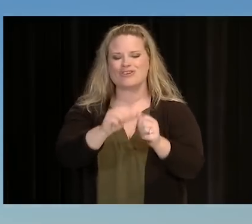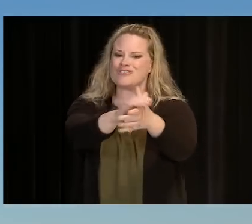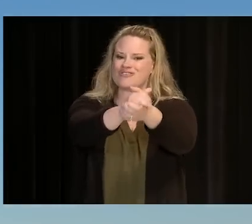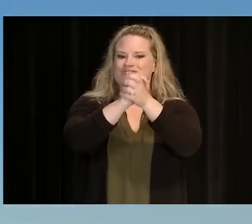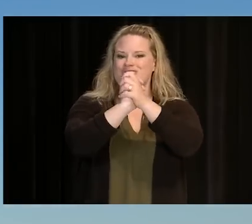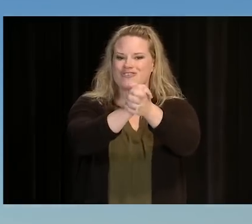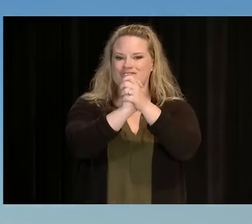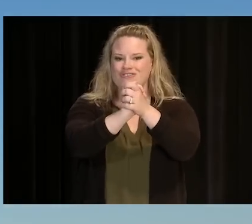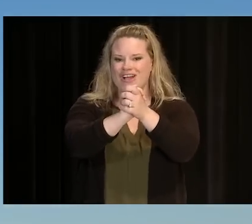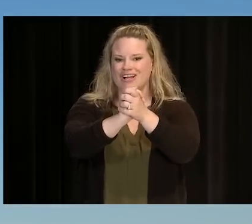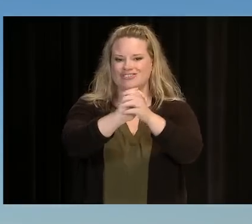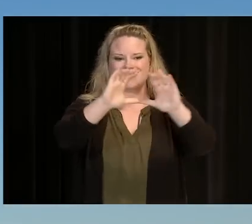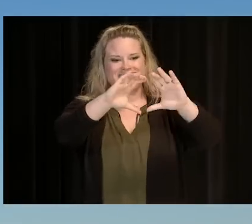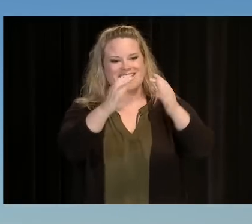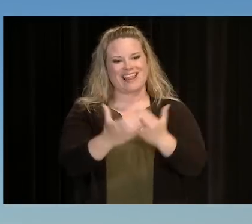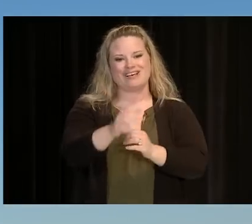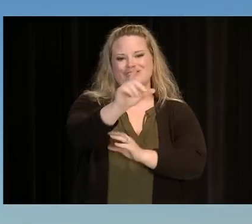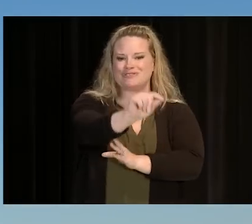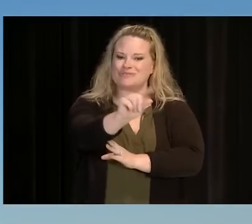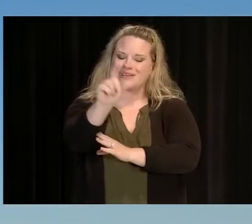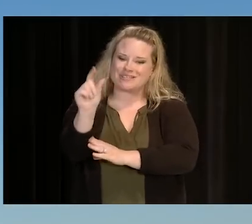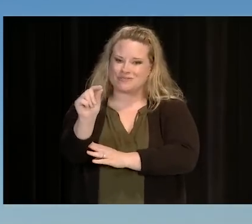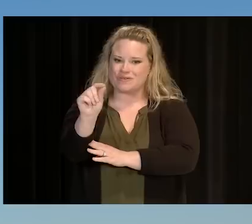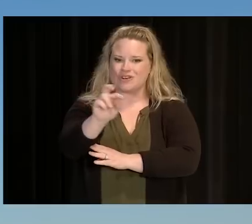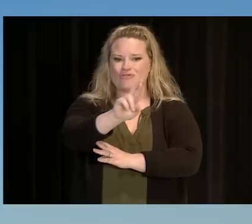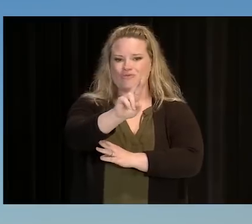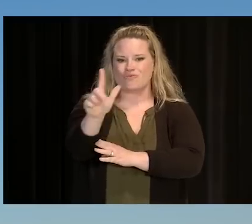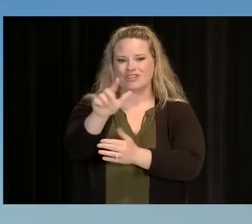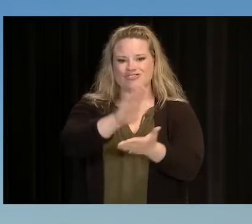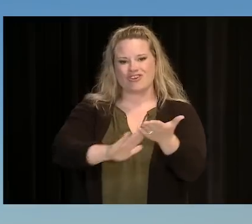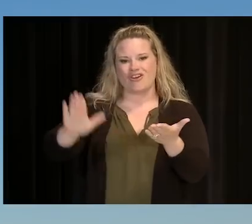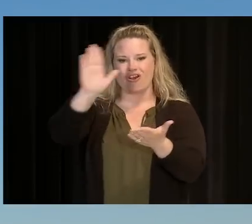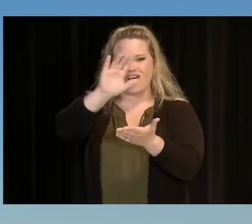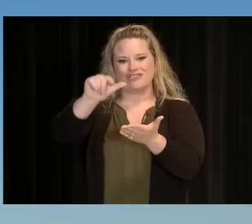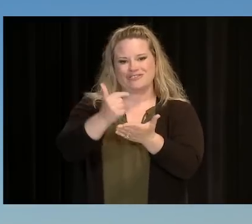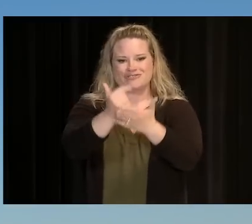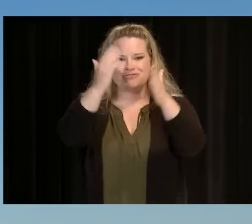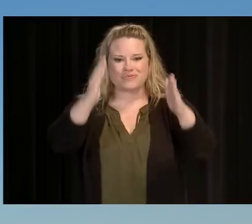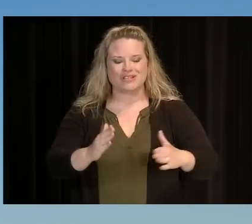CONGRATULATIONS, CLASS OF 2020 RICHLAND COLLEGE GRADUATES.